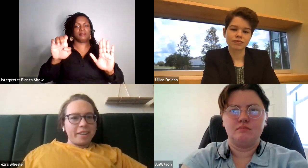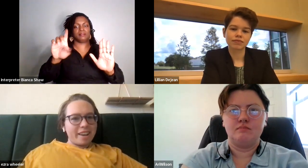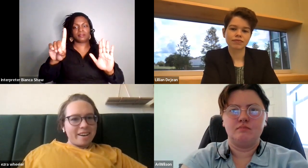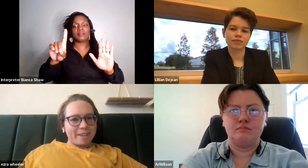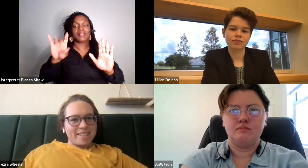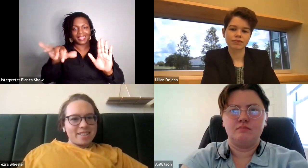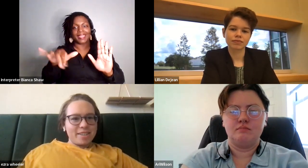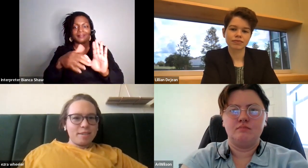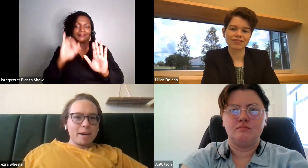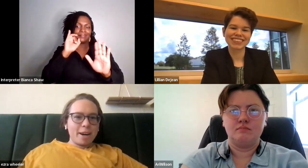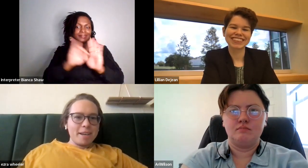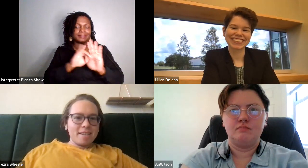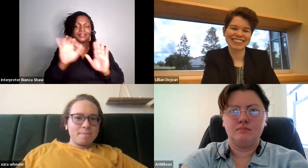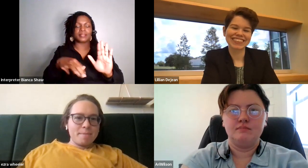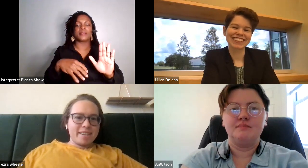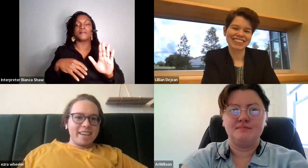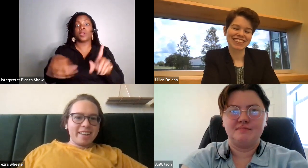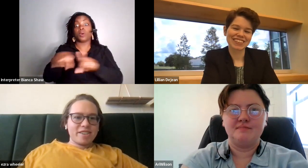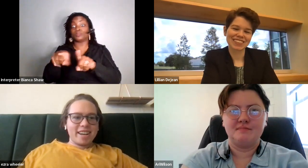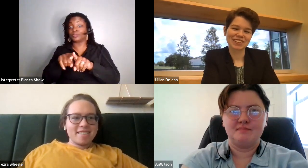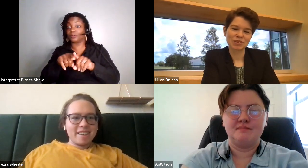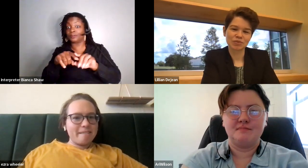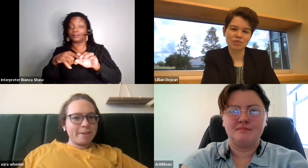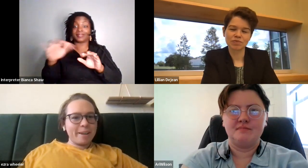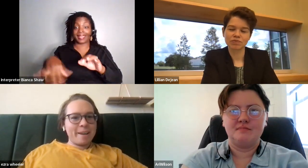Love is a source of empowerment, and in particular trans love.